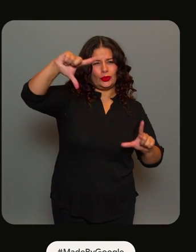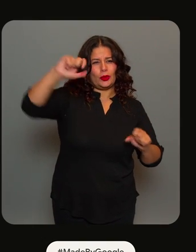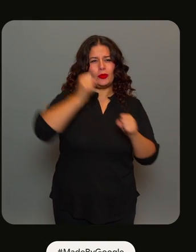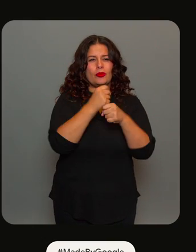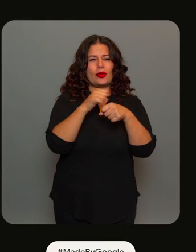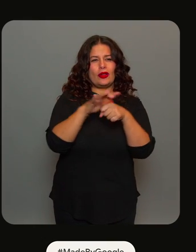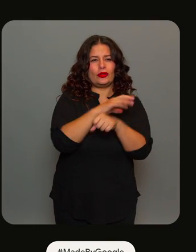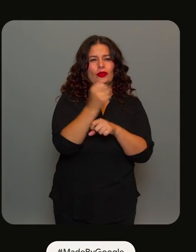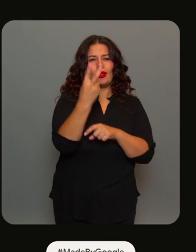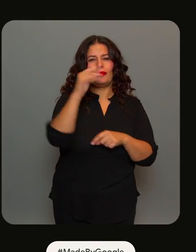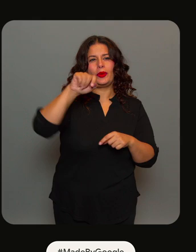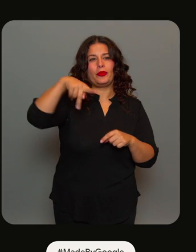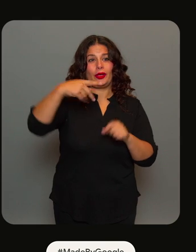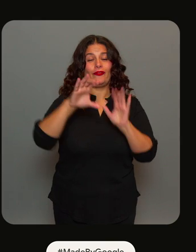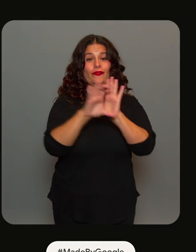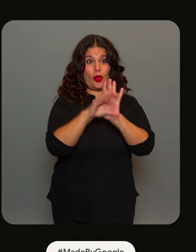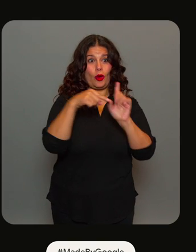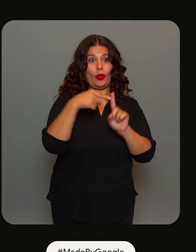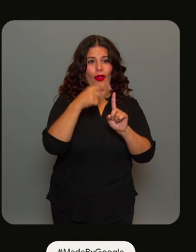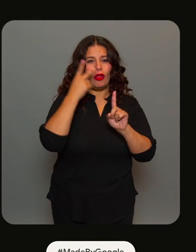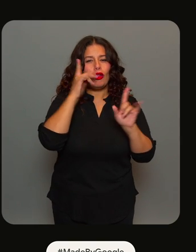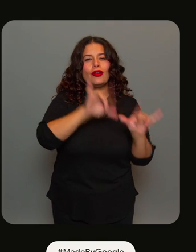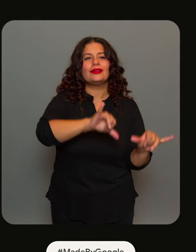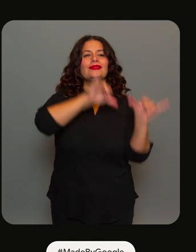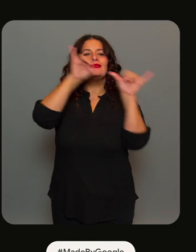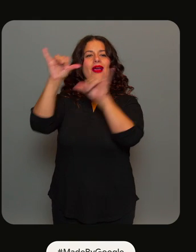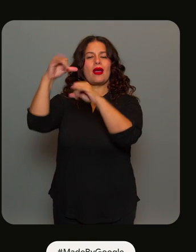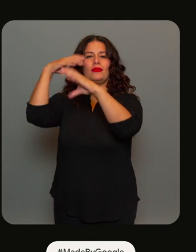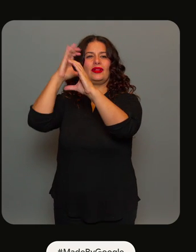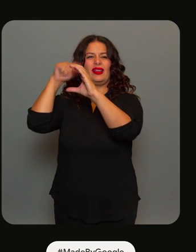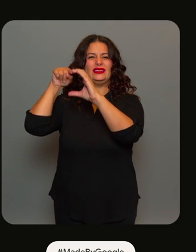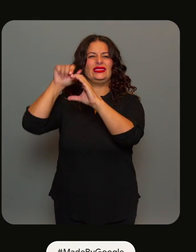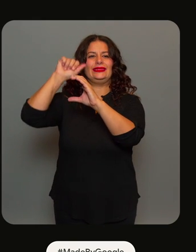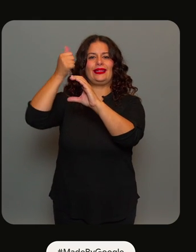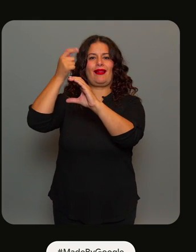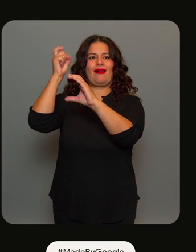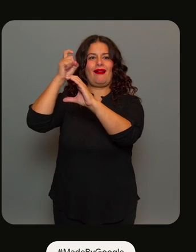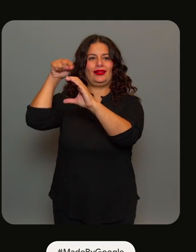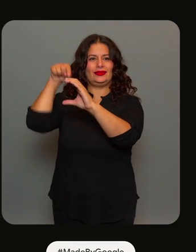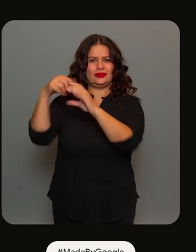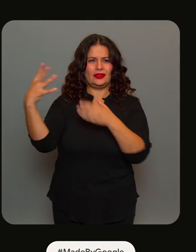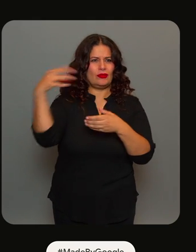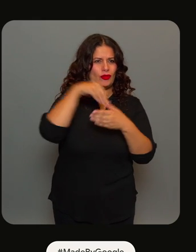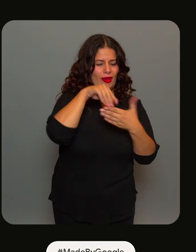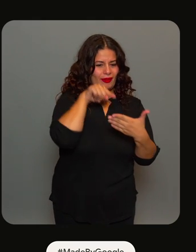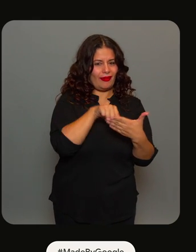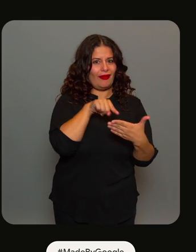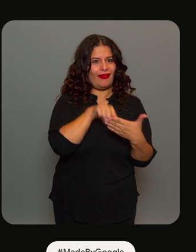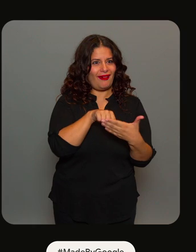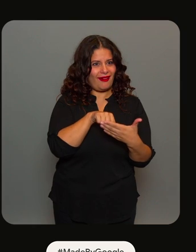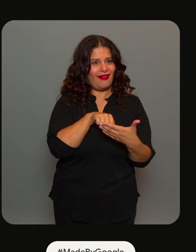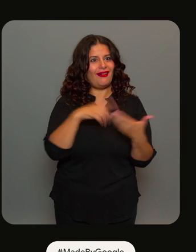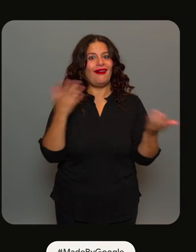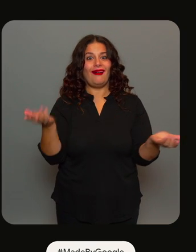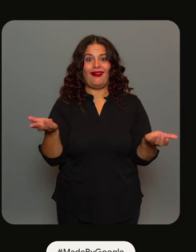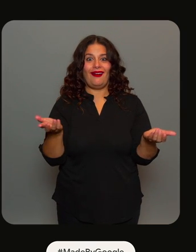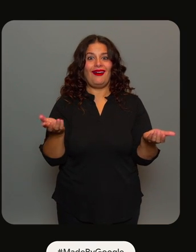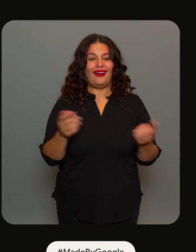to a dedicated 10x telephoto camera. So with Super Res Zoom on Pixel 7 Pro, you don't just get one